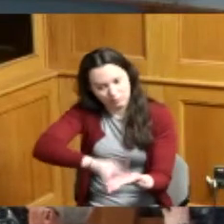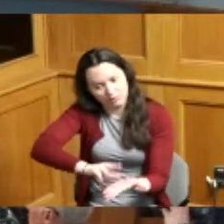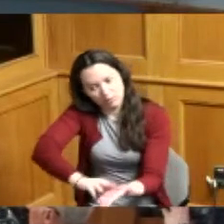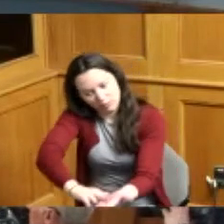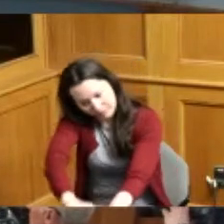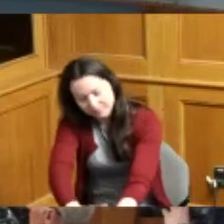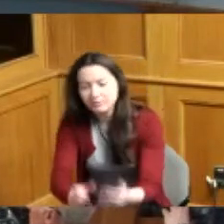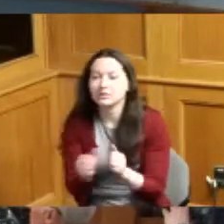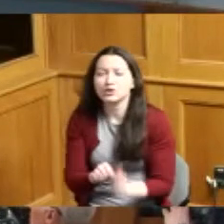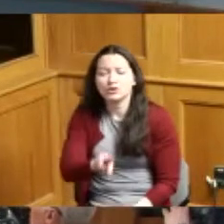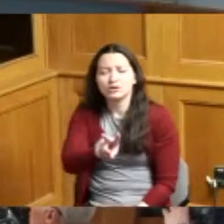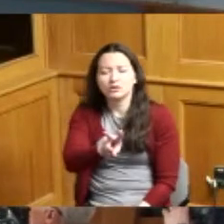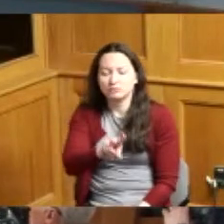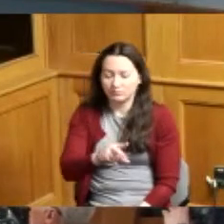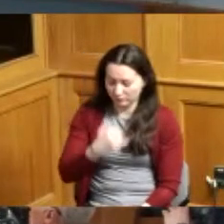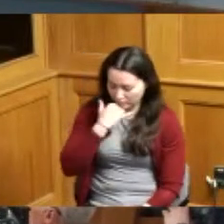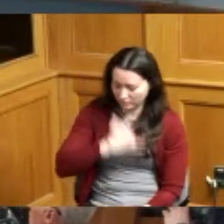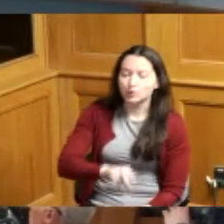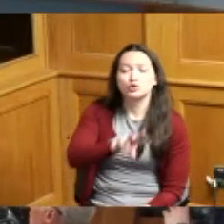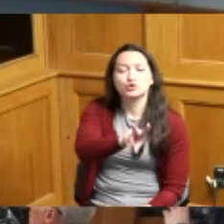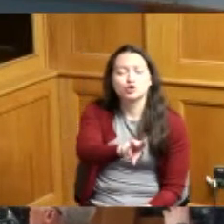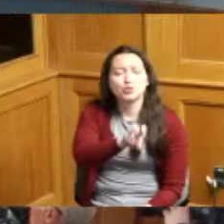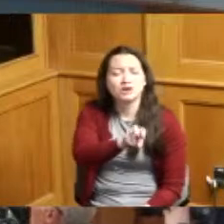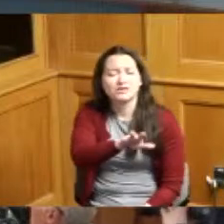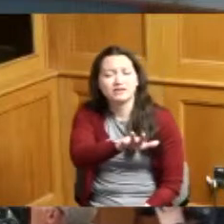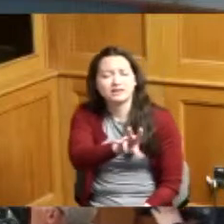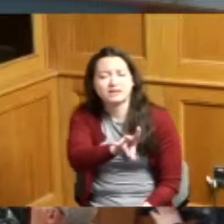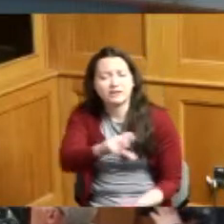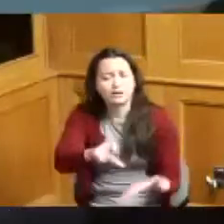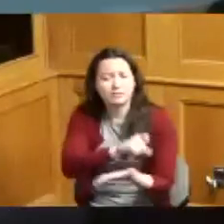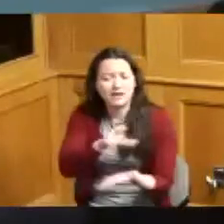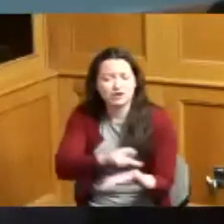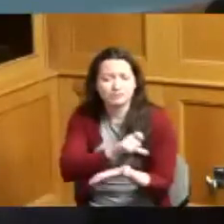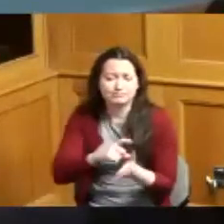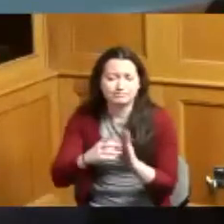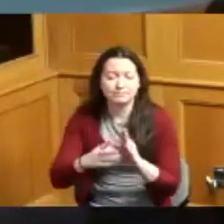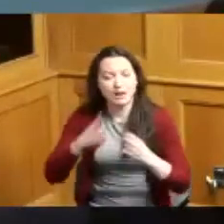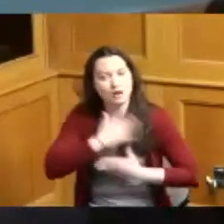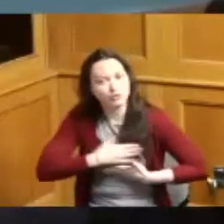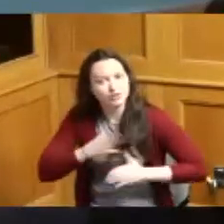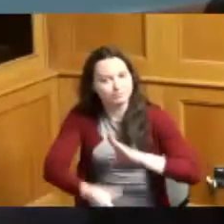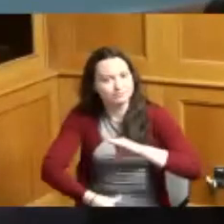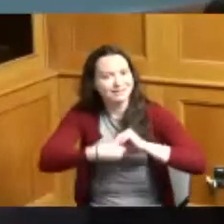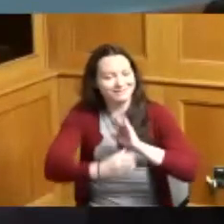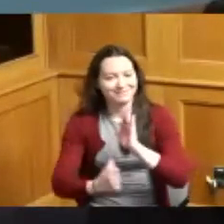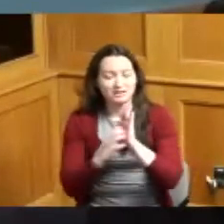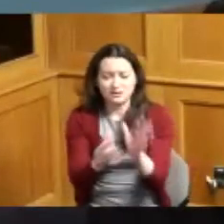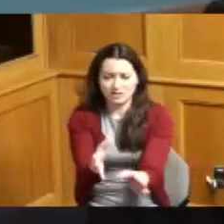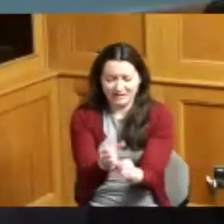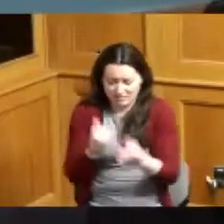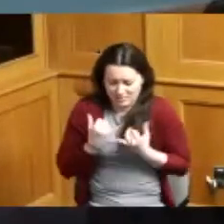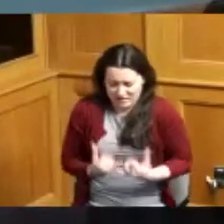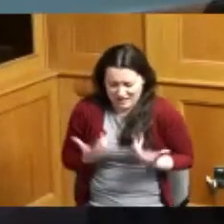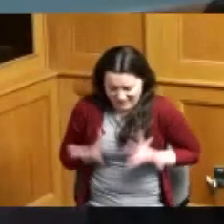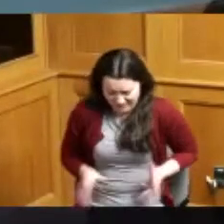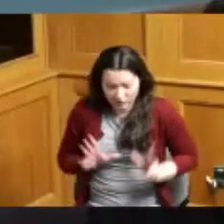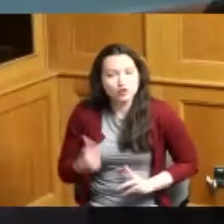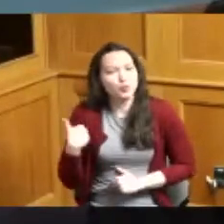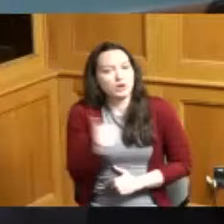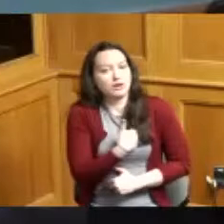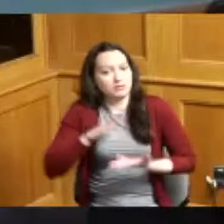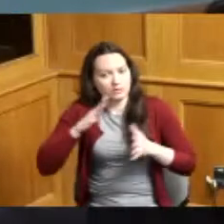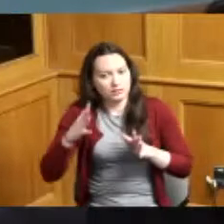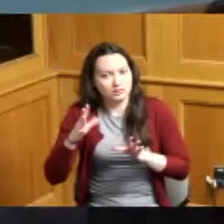257 page document uh appreciate the addendum that we received today but we would be responsible for